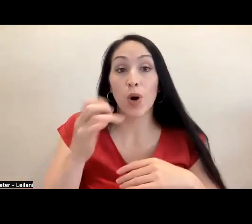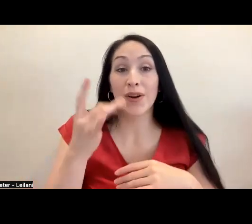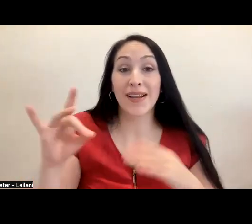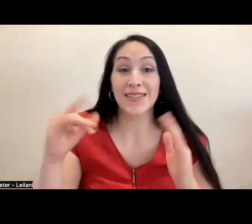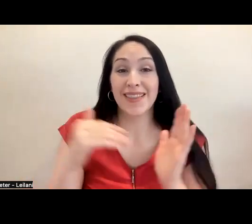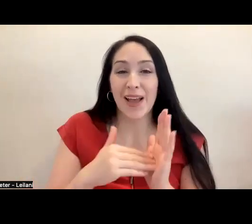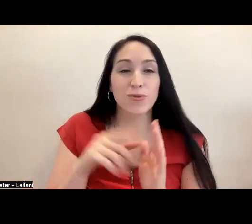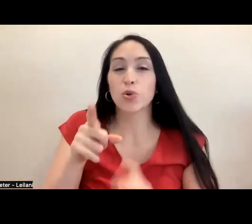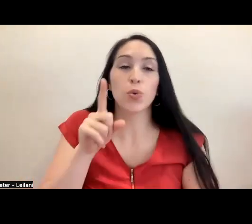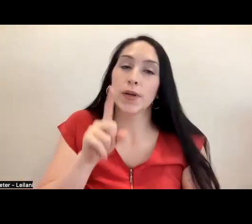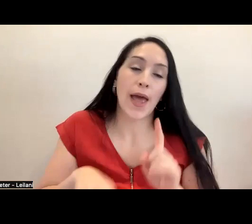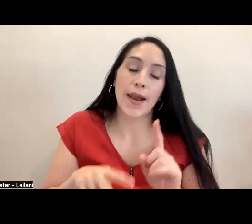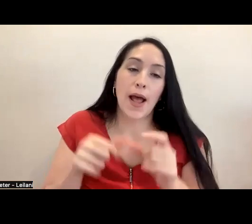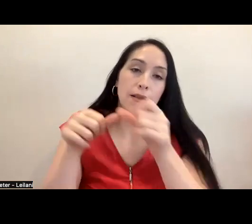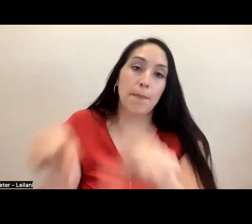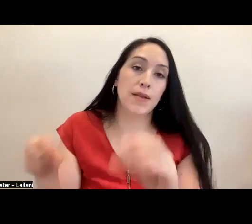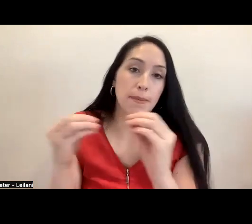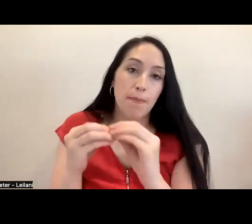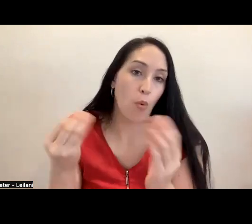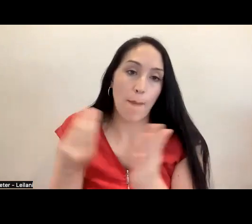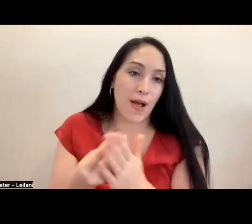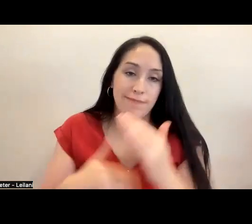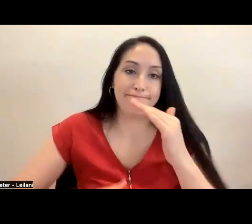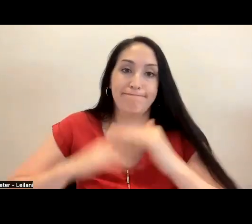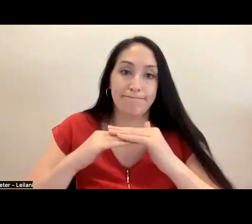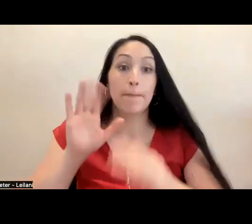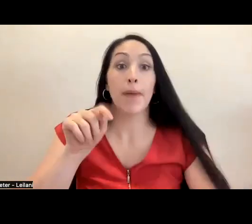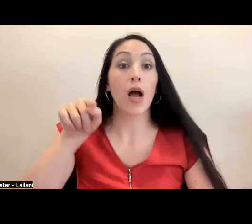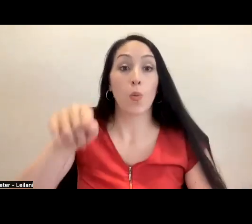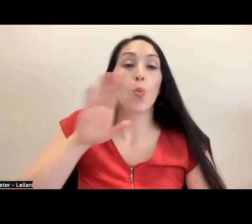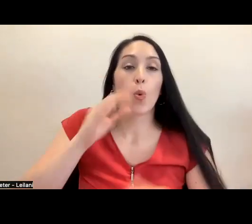11:57:55 So that's important to to know. Of course it. You know what our current limits.